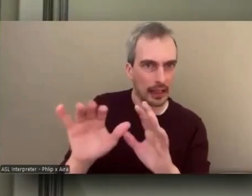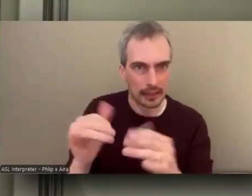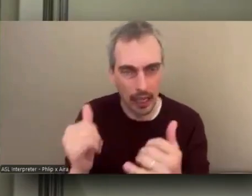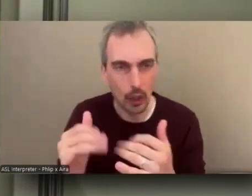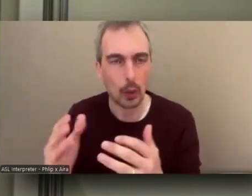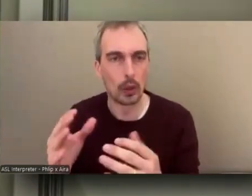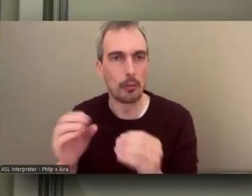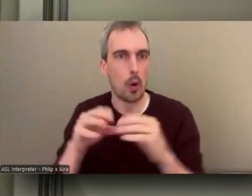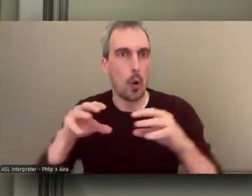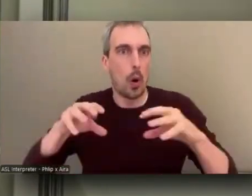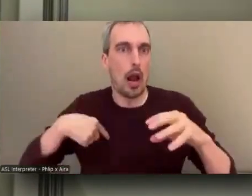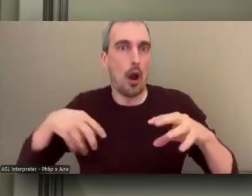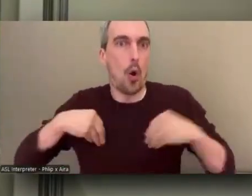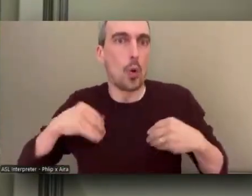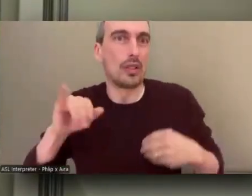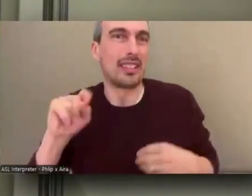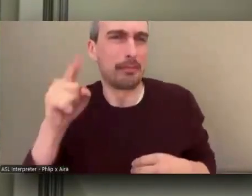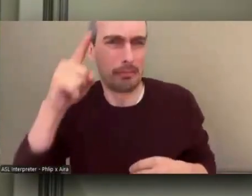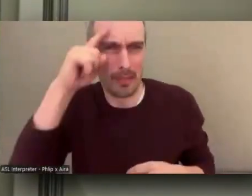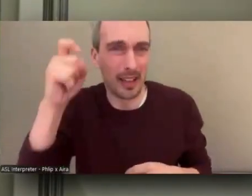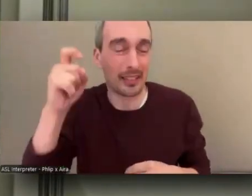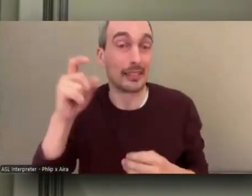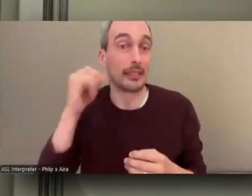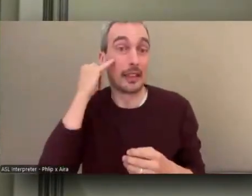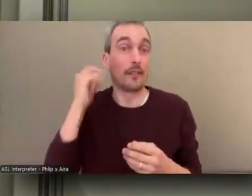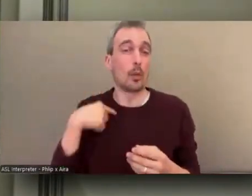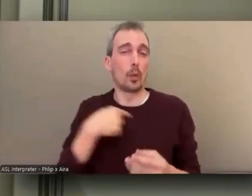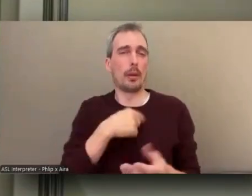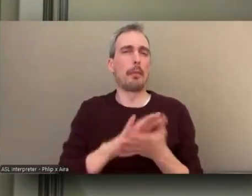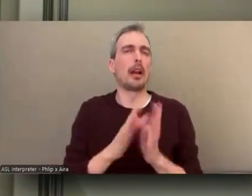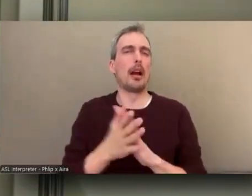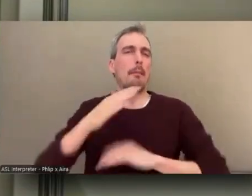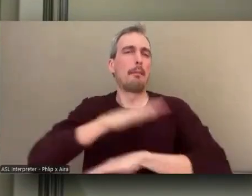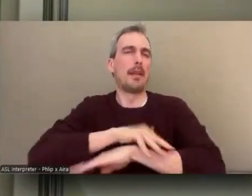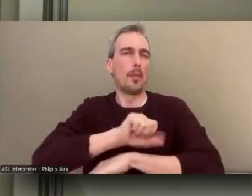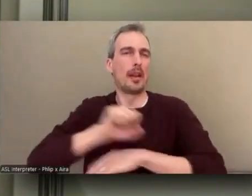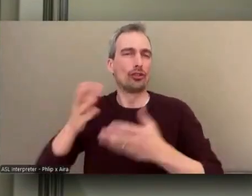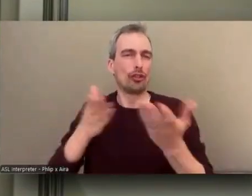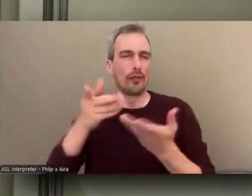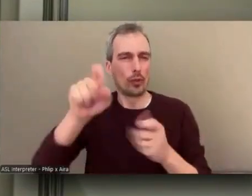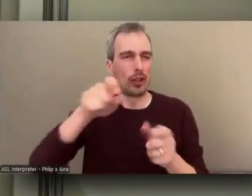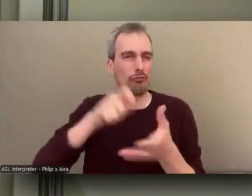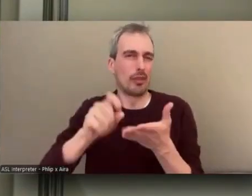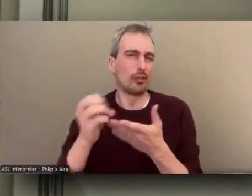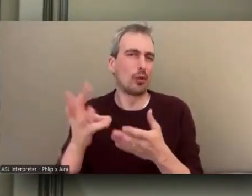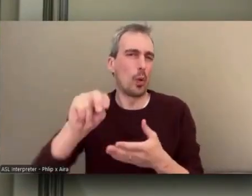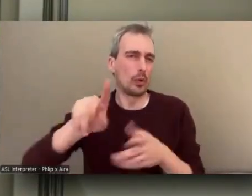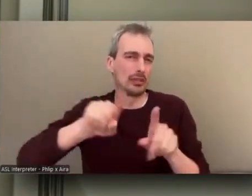There still may be a little path to walk there, to get to that. But you're right.